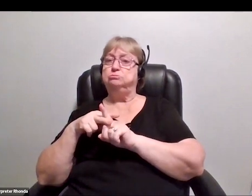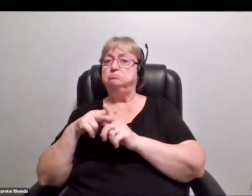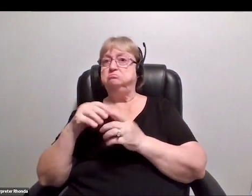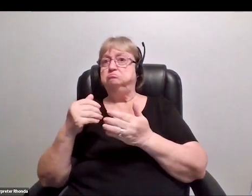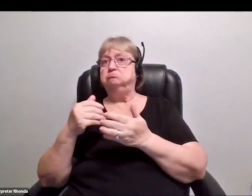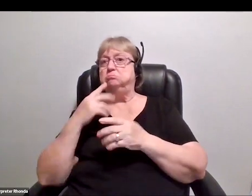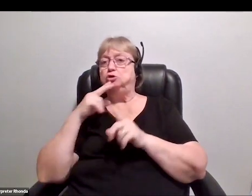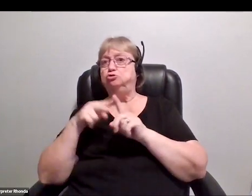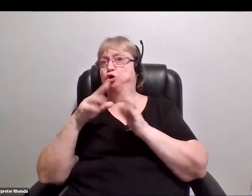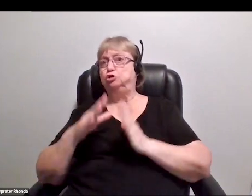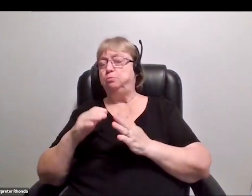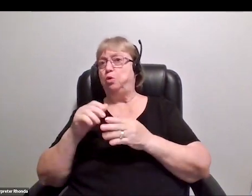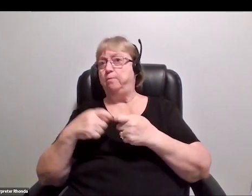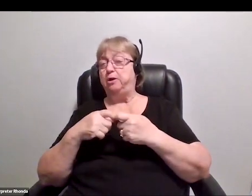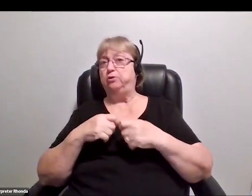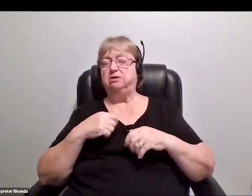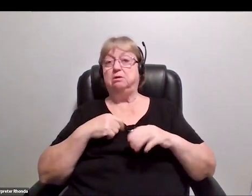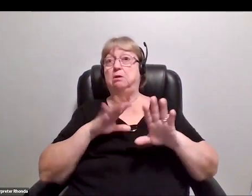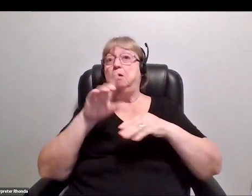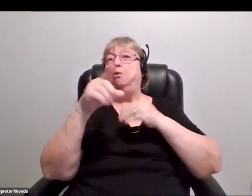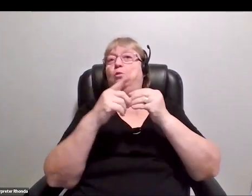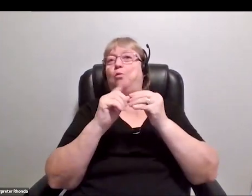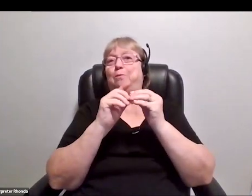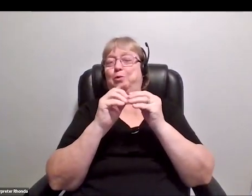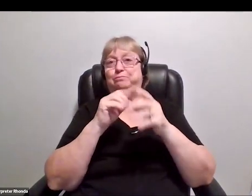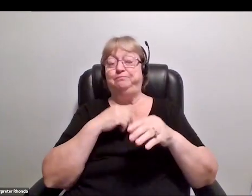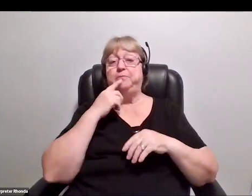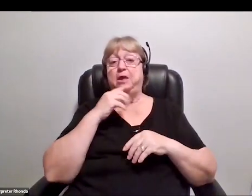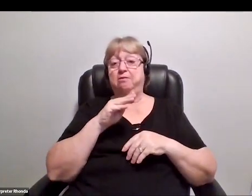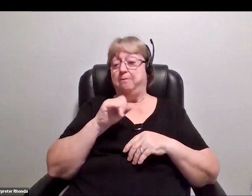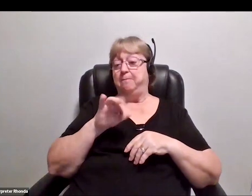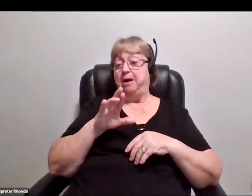I guess I'll say one more thing. The microcontroller board has a micro USB port.